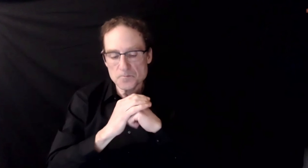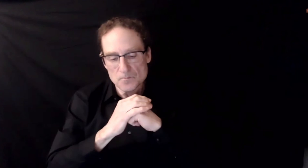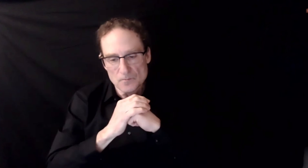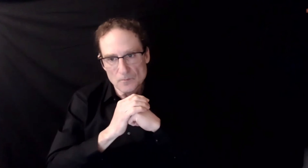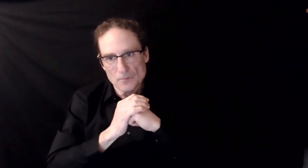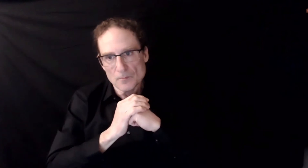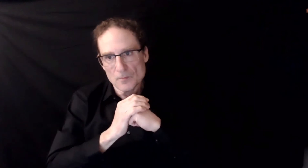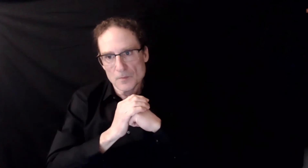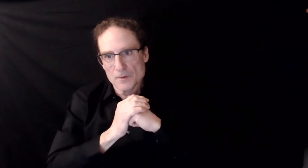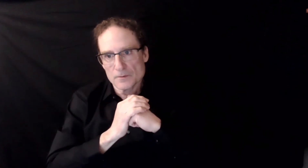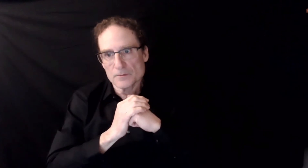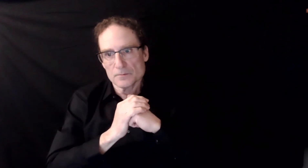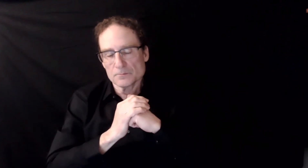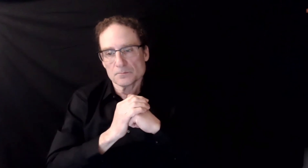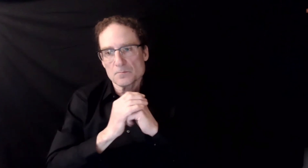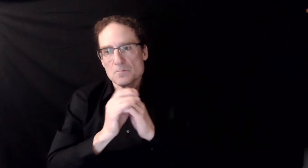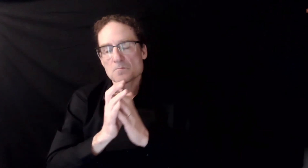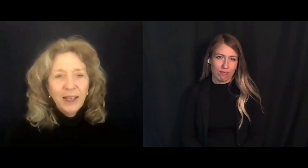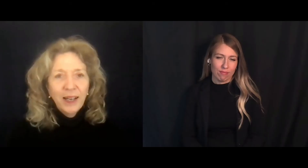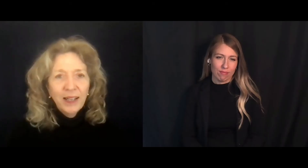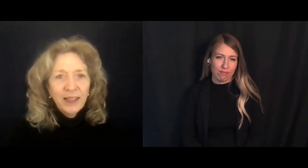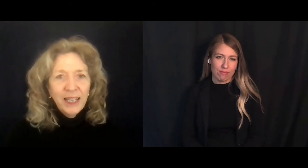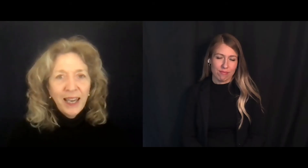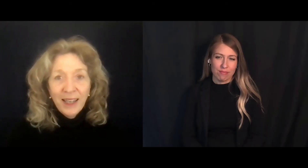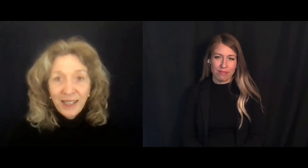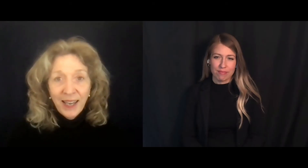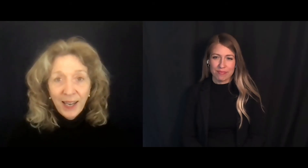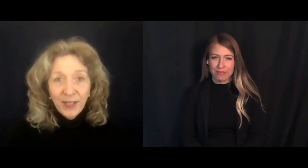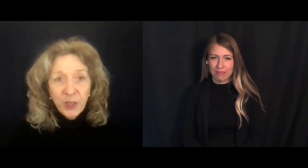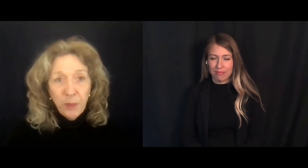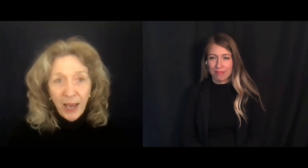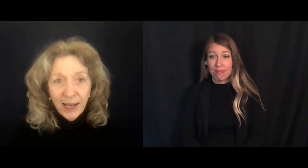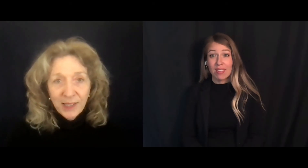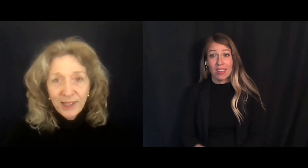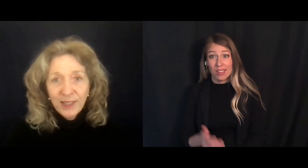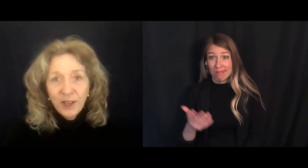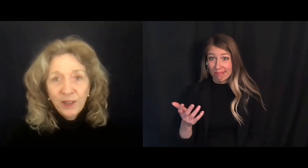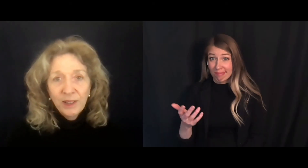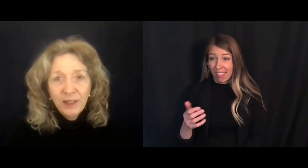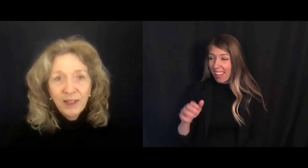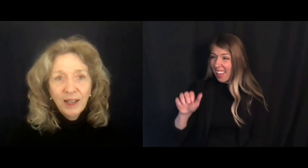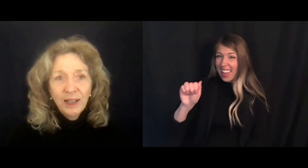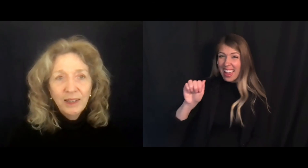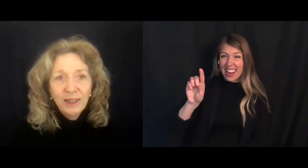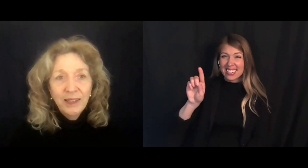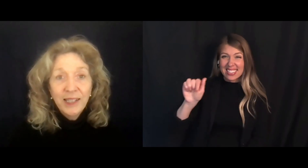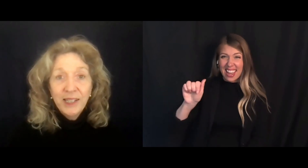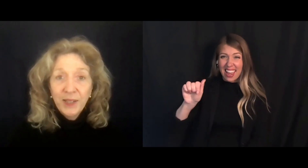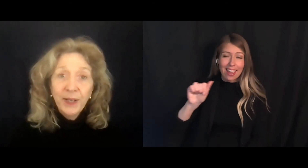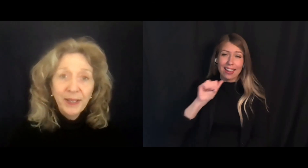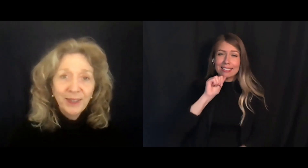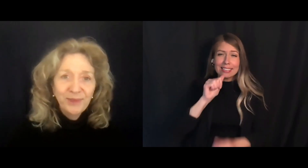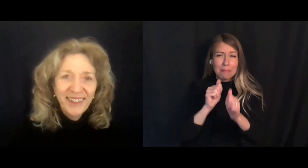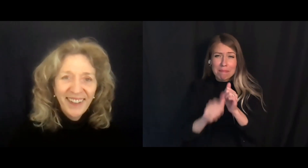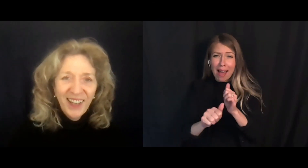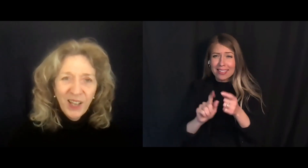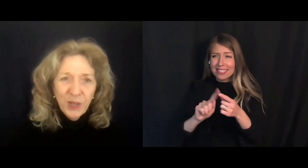and has made a big difference. The ADA didn't pass until 1990,